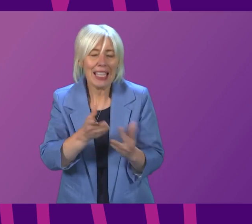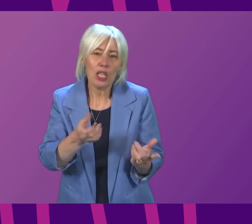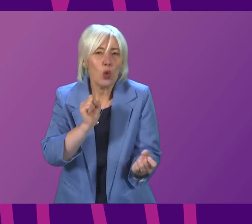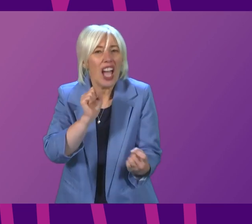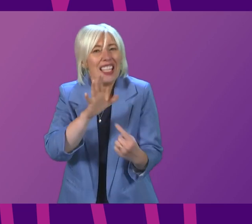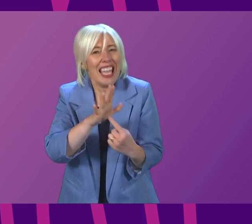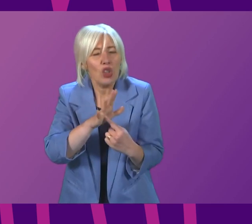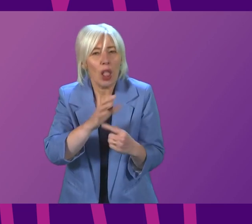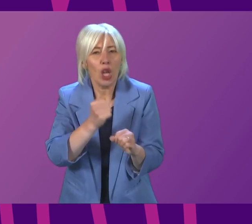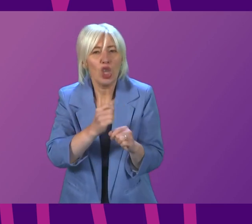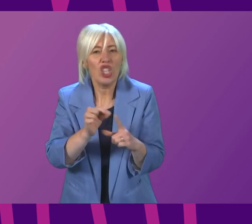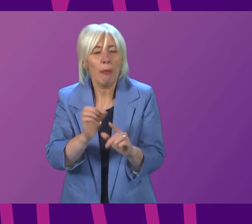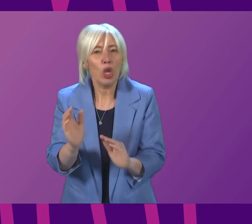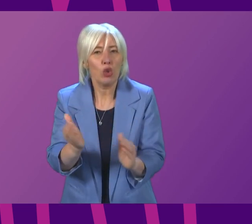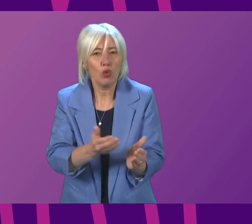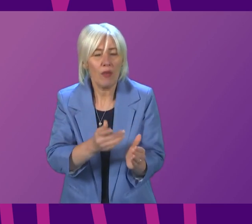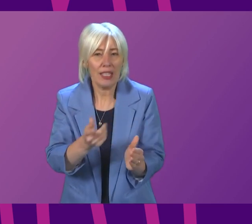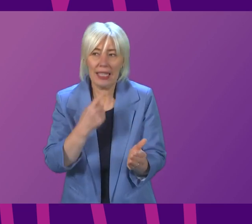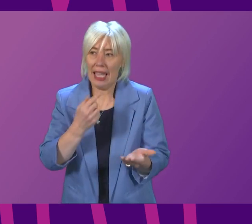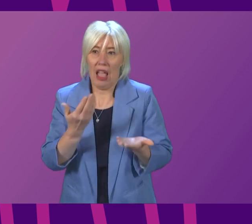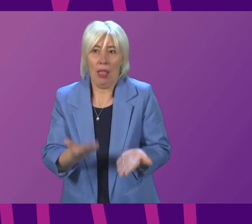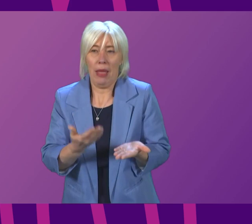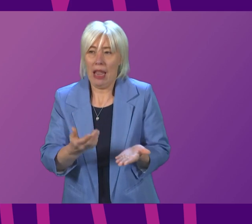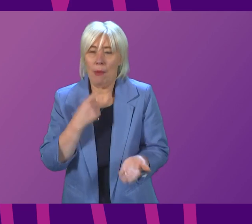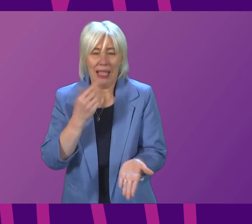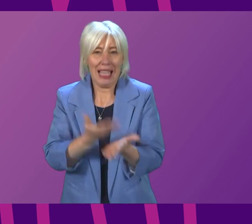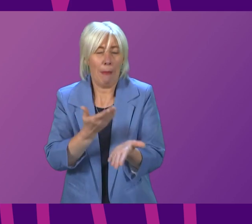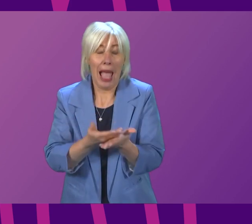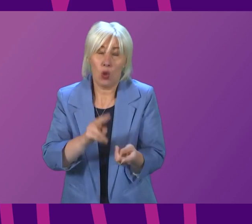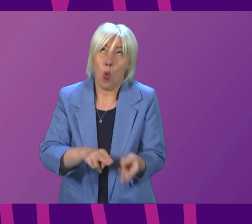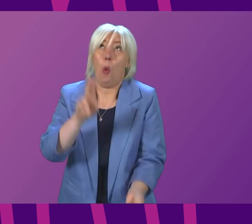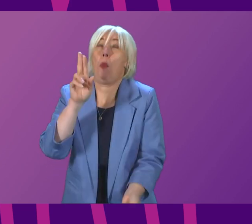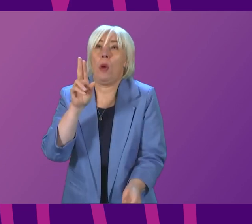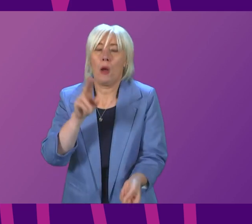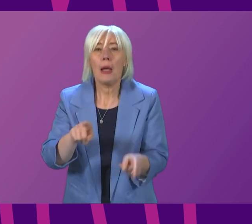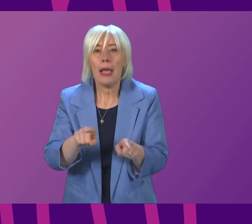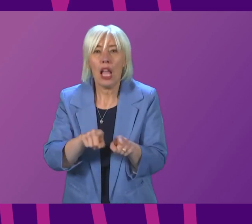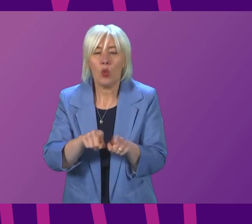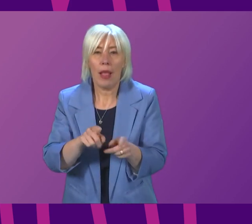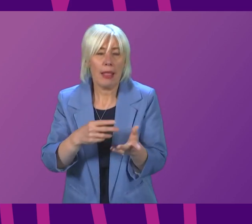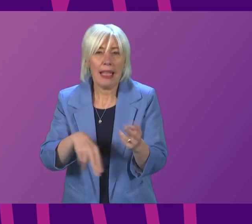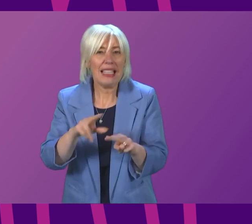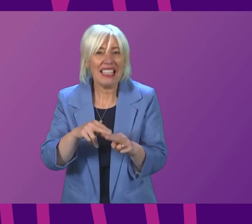GP services at a time of unprecedented demand and unprecedented staff absences.